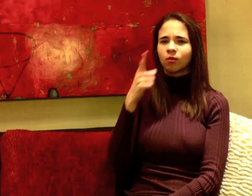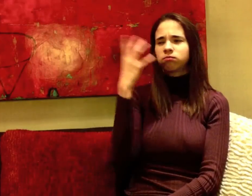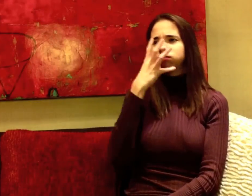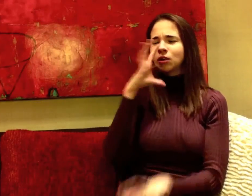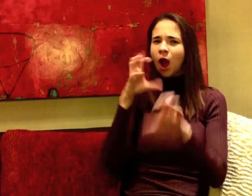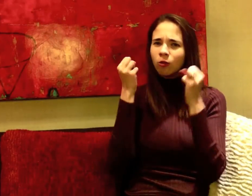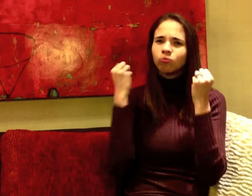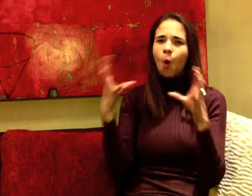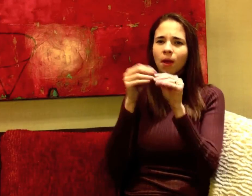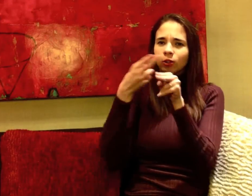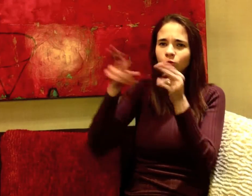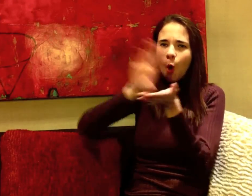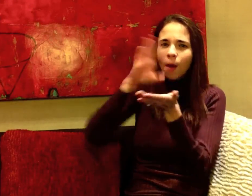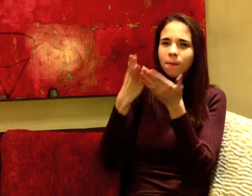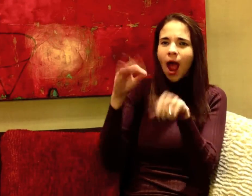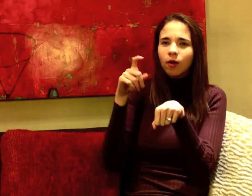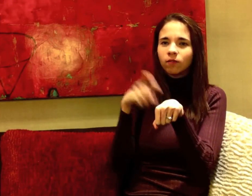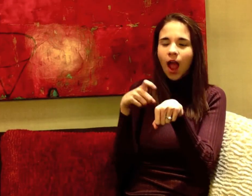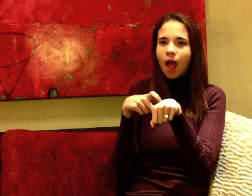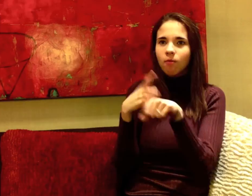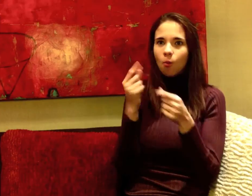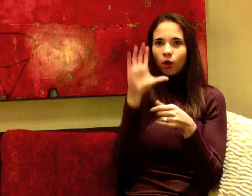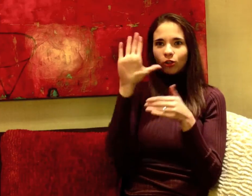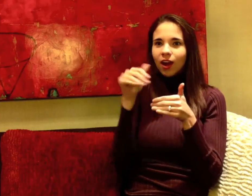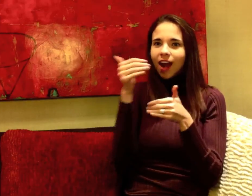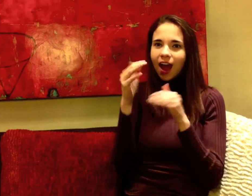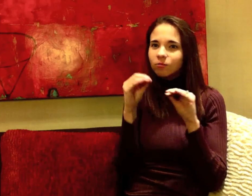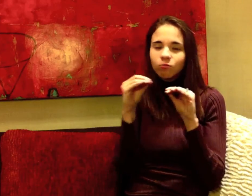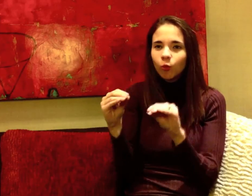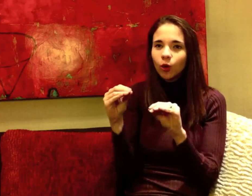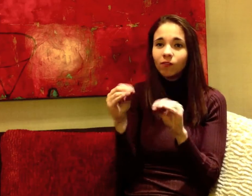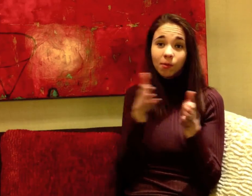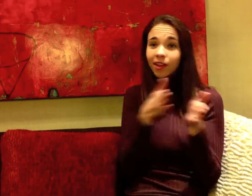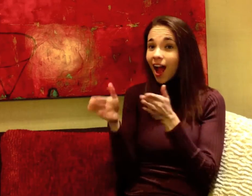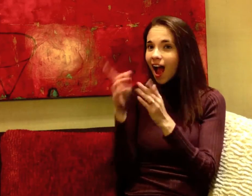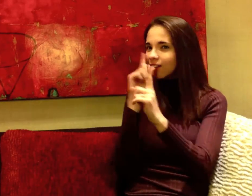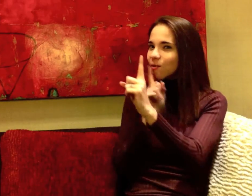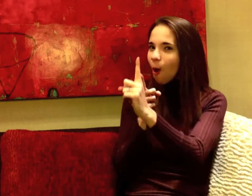You have done so much in a short amount of time. What is your next move, plan, or goal?